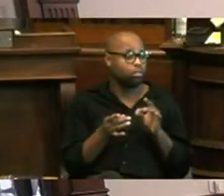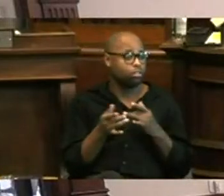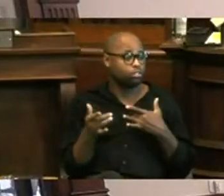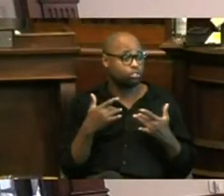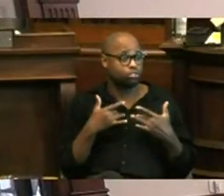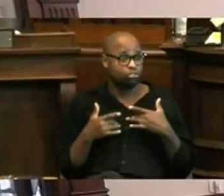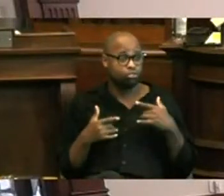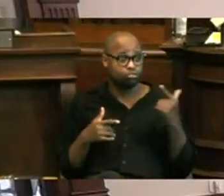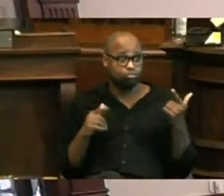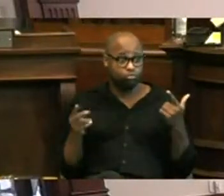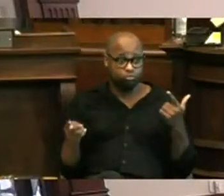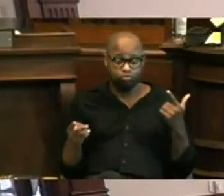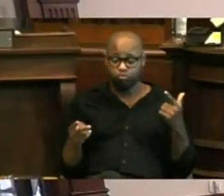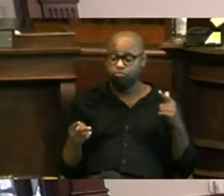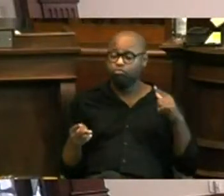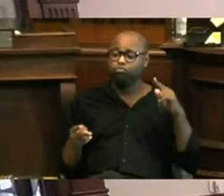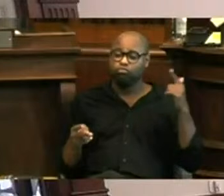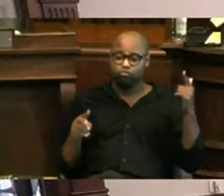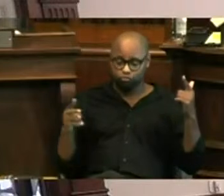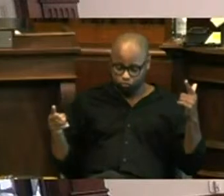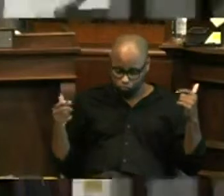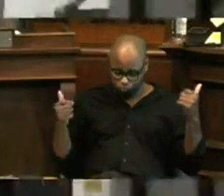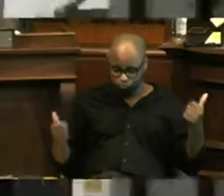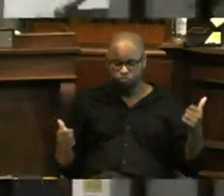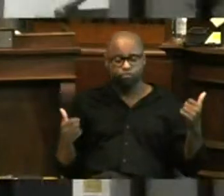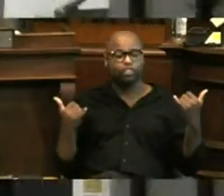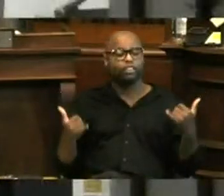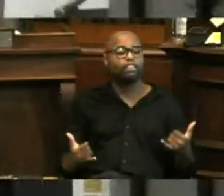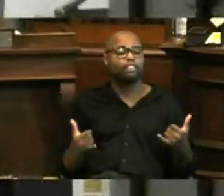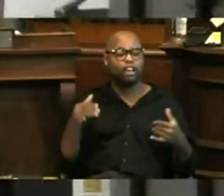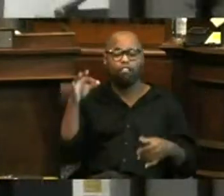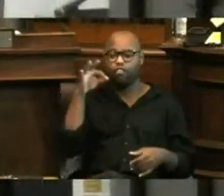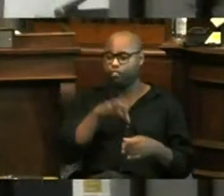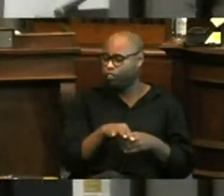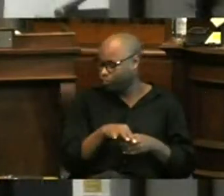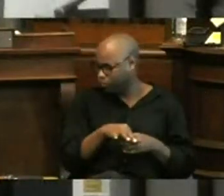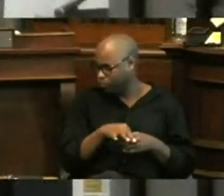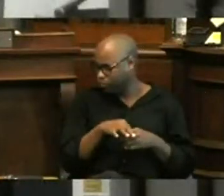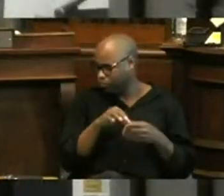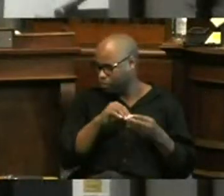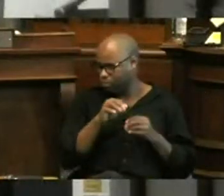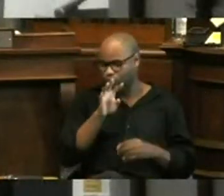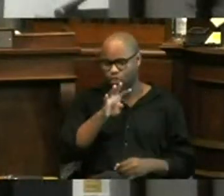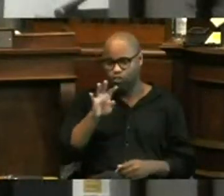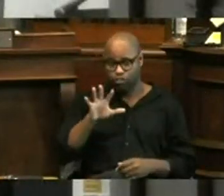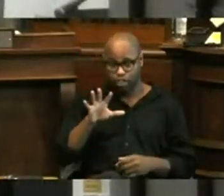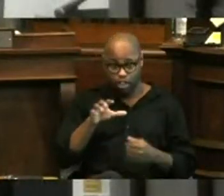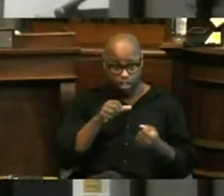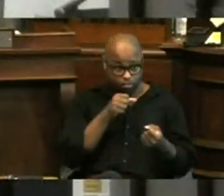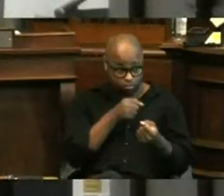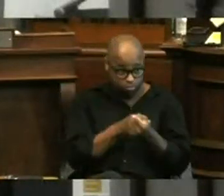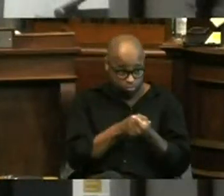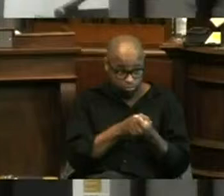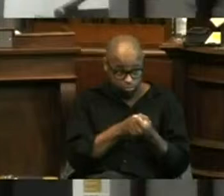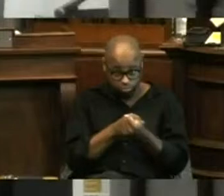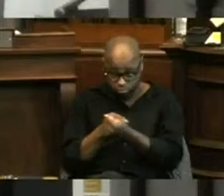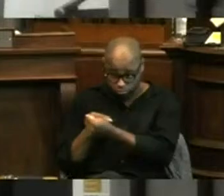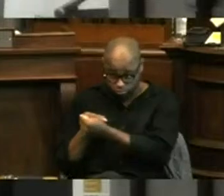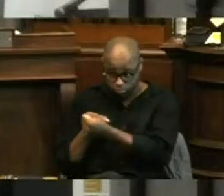right. Seeing no other question, comments or concerns. I need a motion in a second. Second.